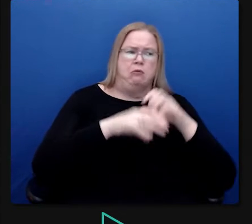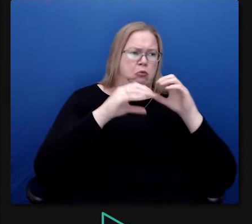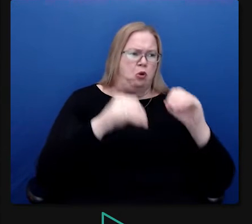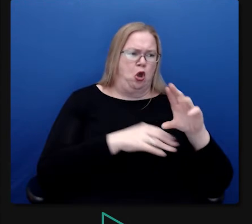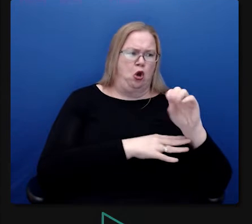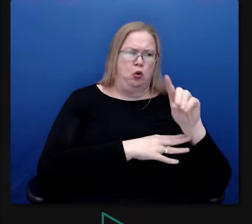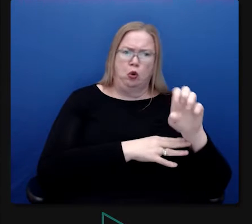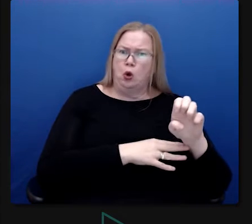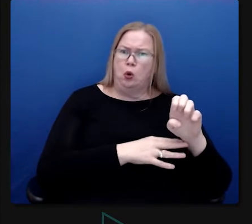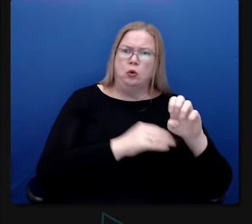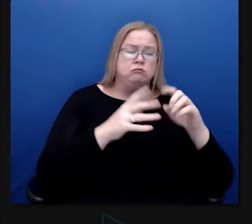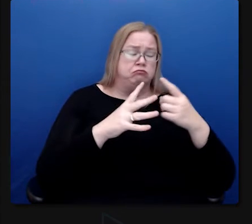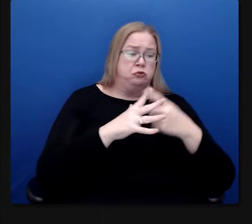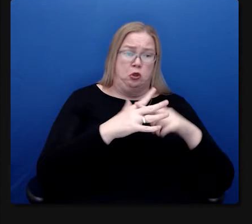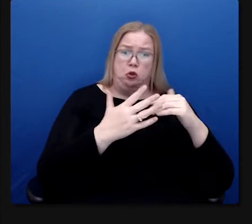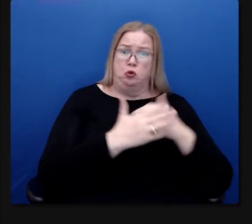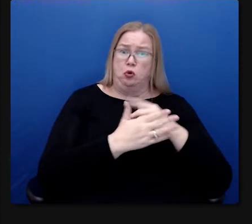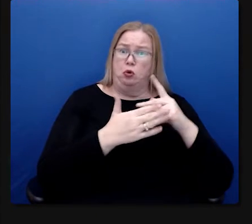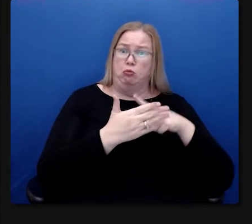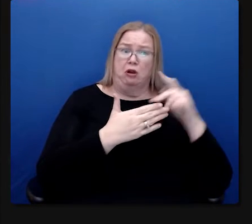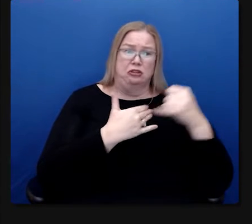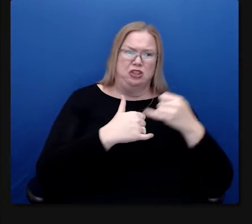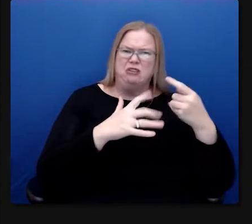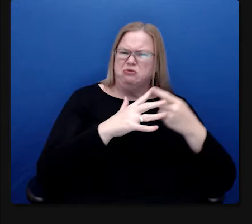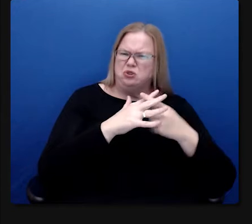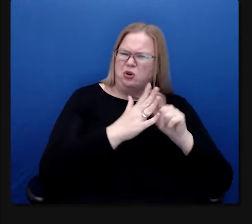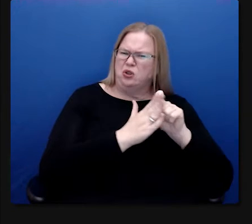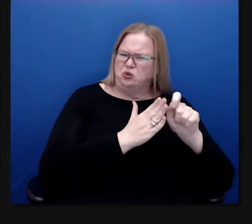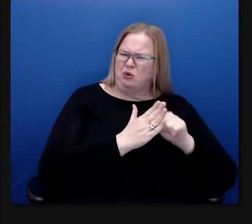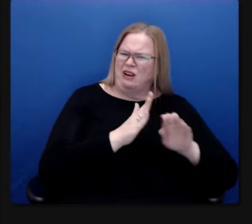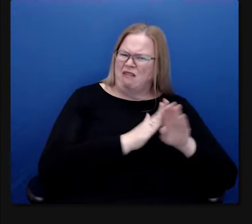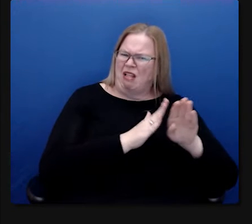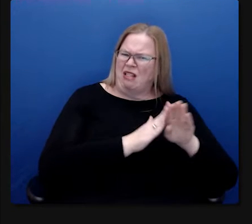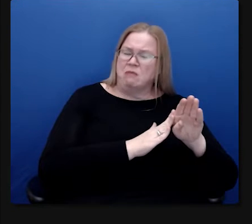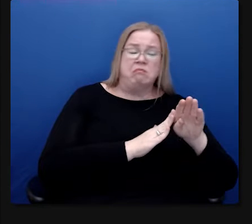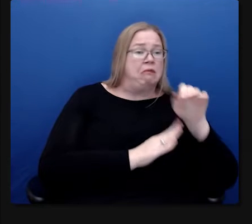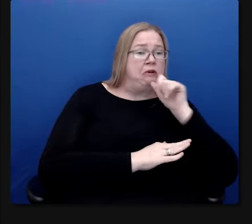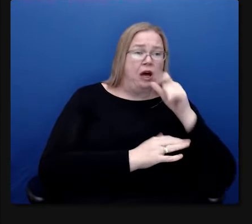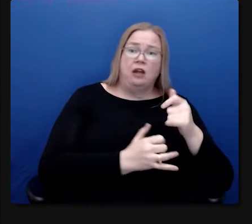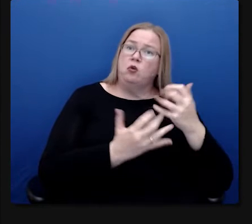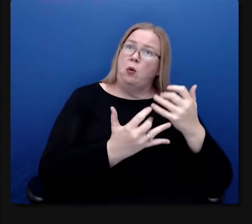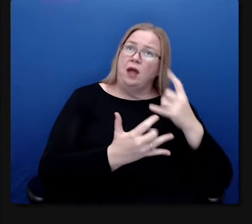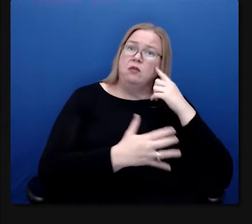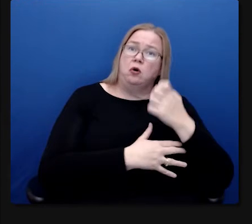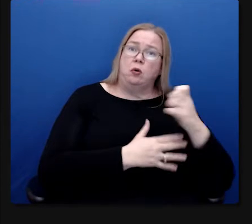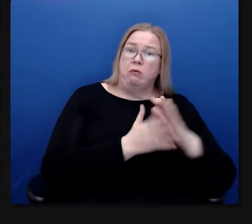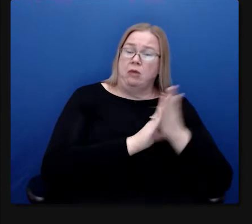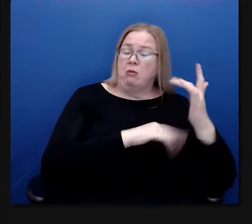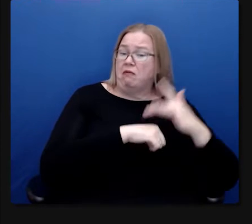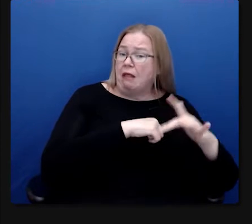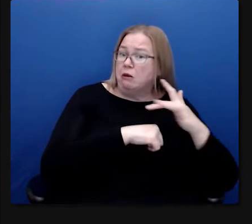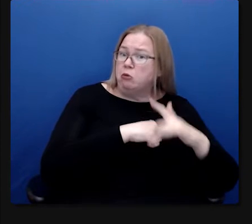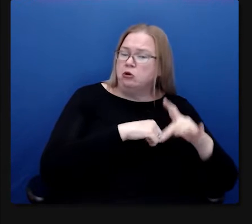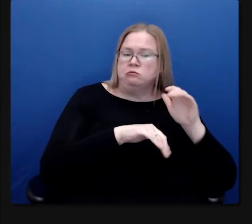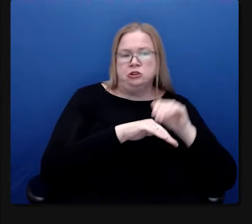to starting a new project and beginning to write features. You don't have to wait for equipment to be available and ship to your developers.